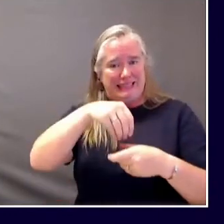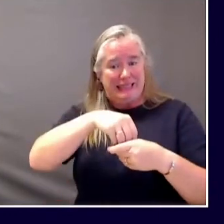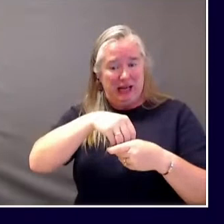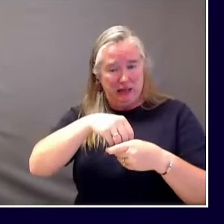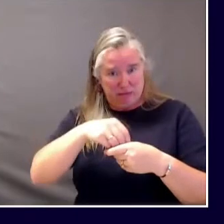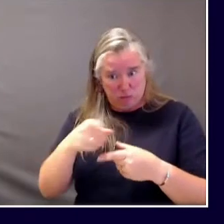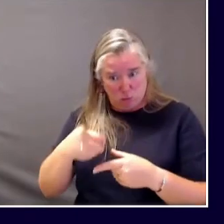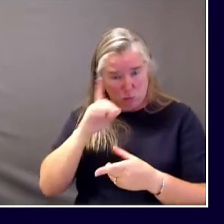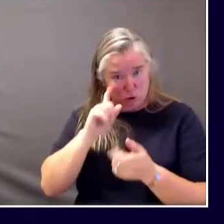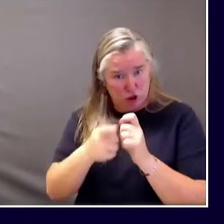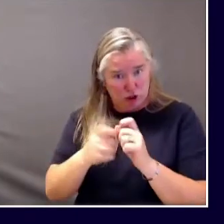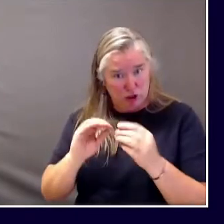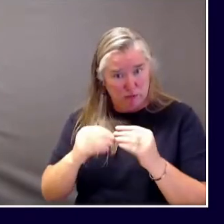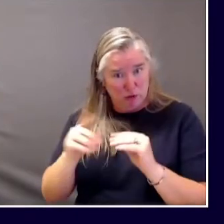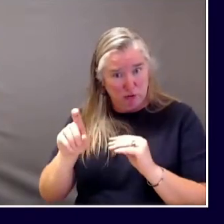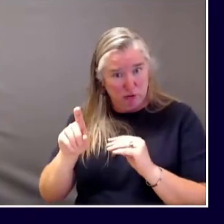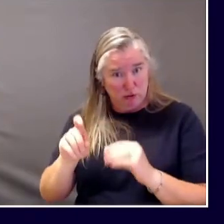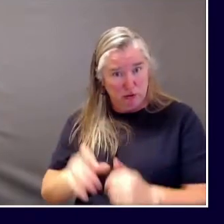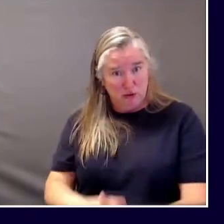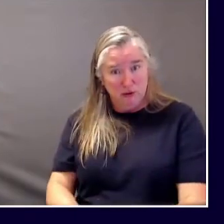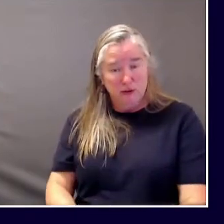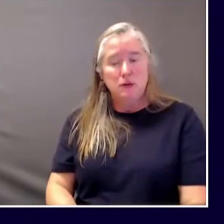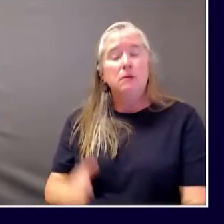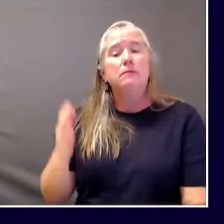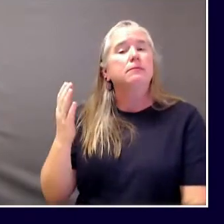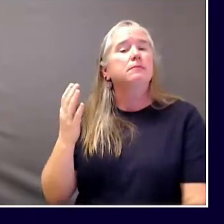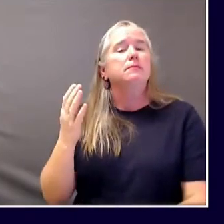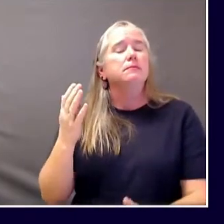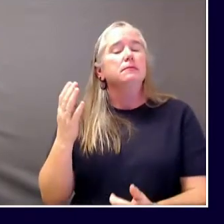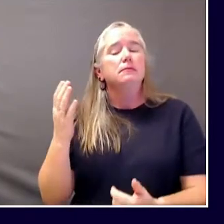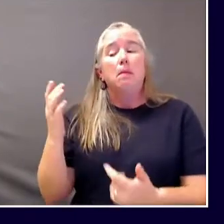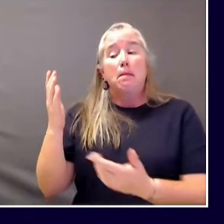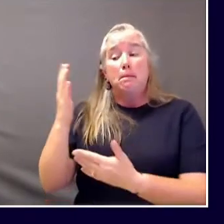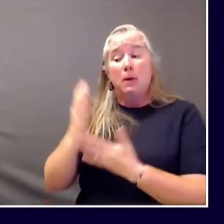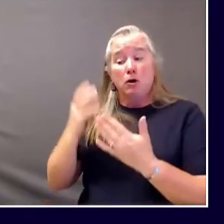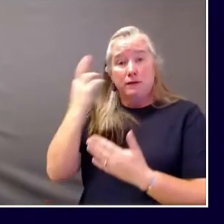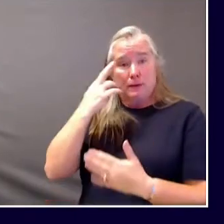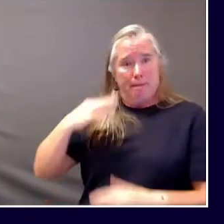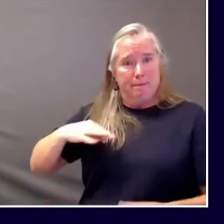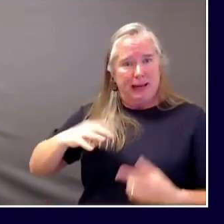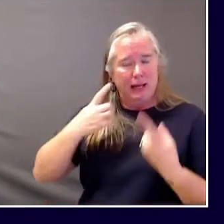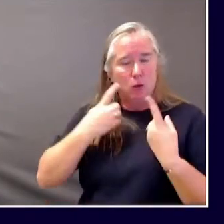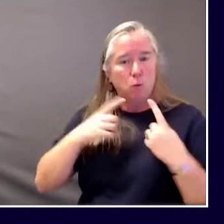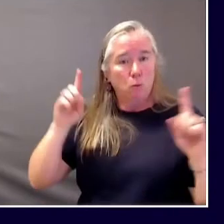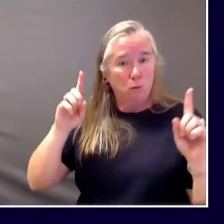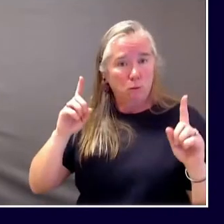part of the reason why we've